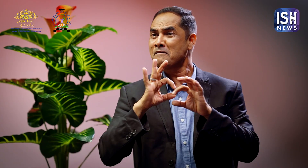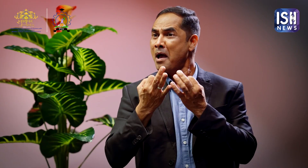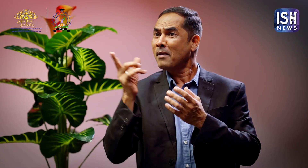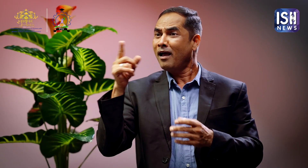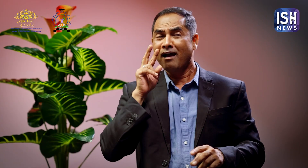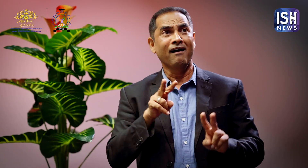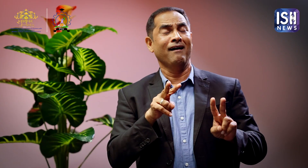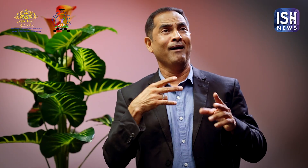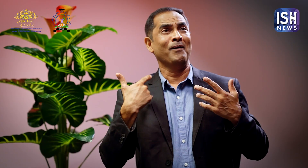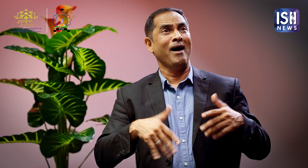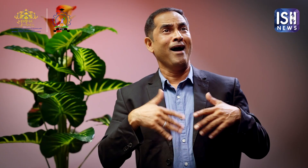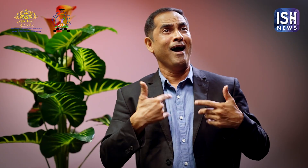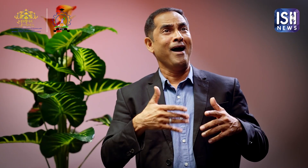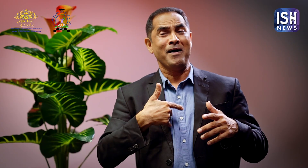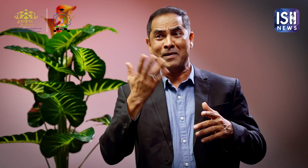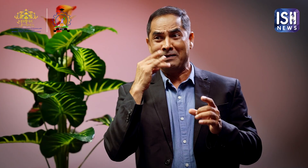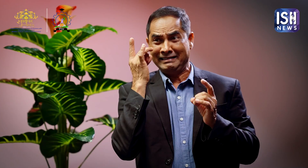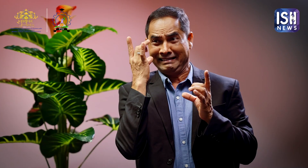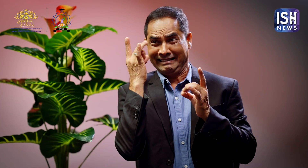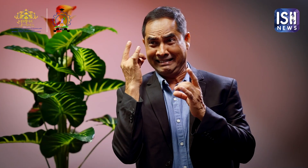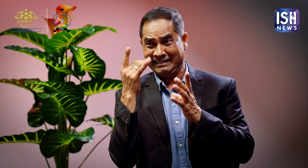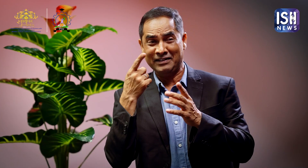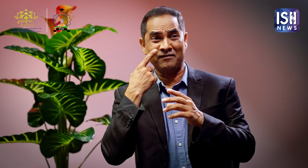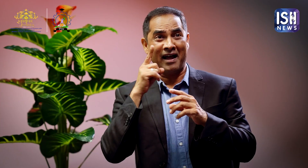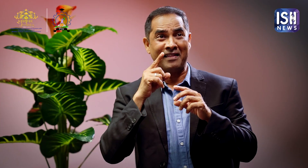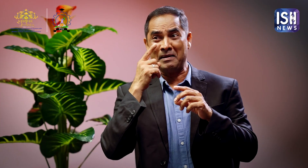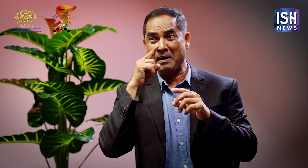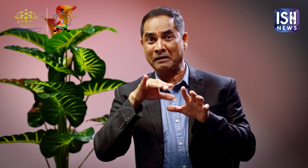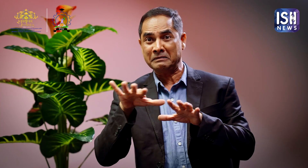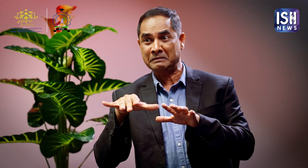My family was amazed with me. Earler, my parents were upset with my decisions.